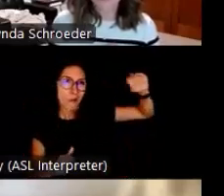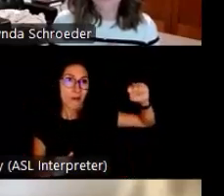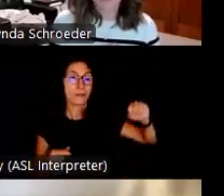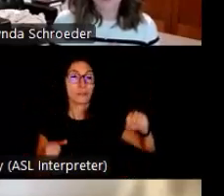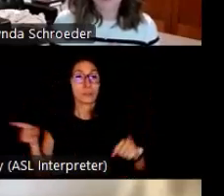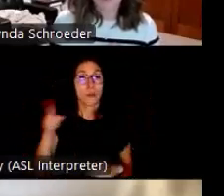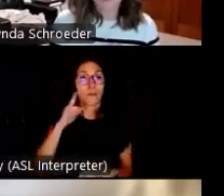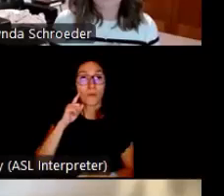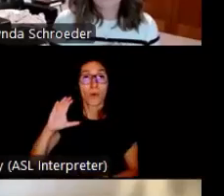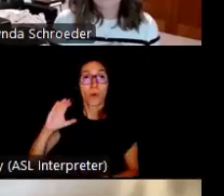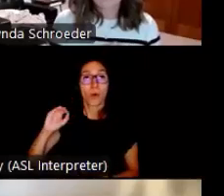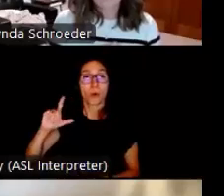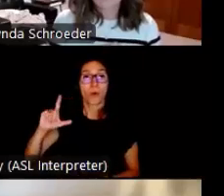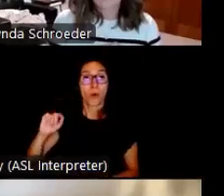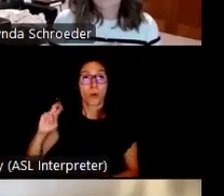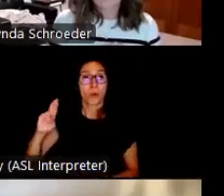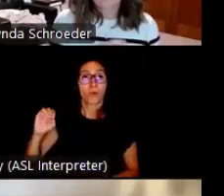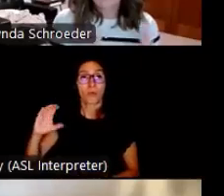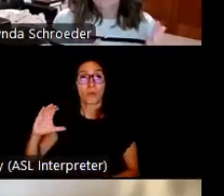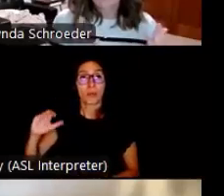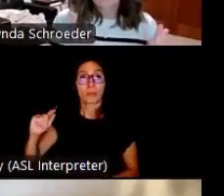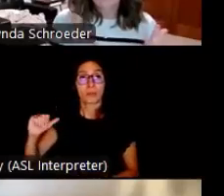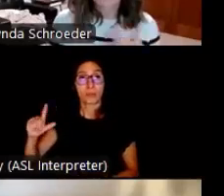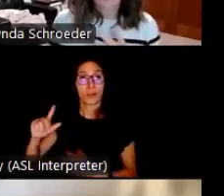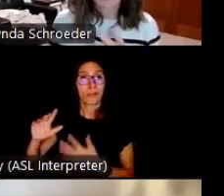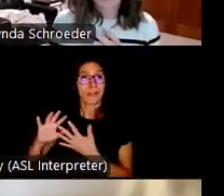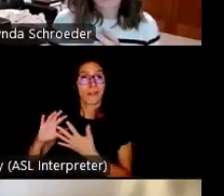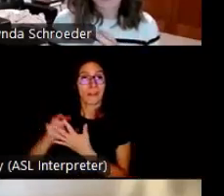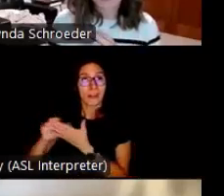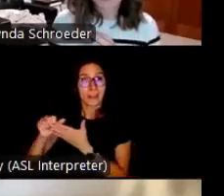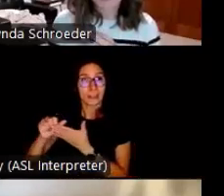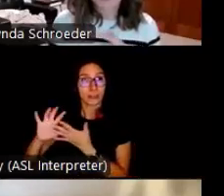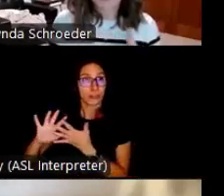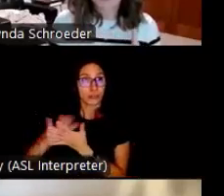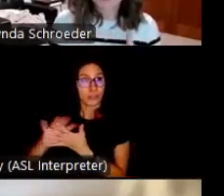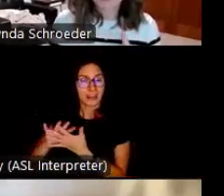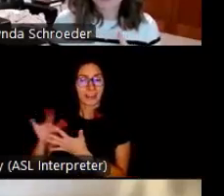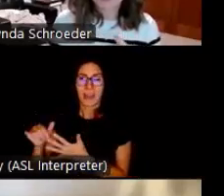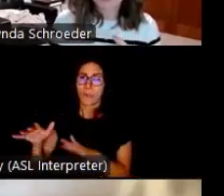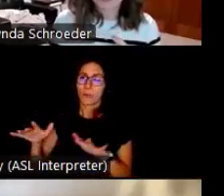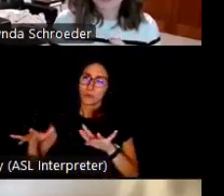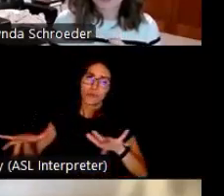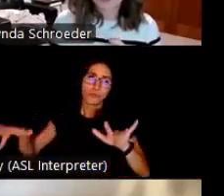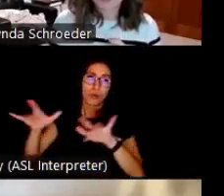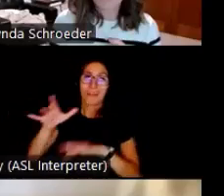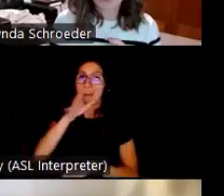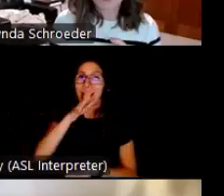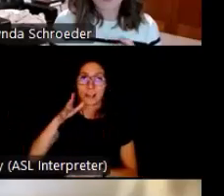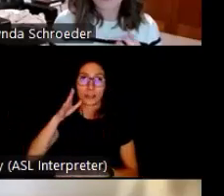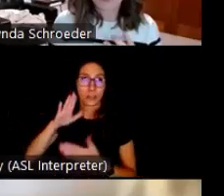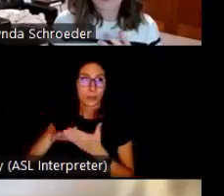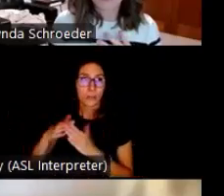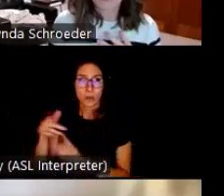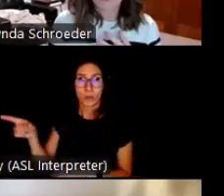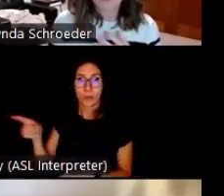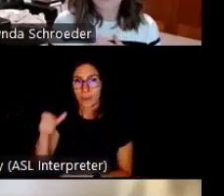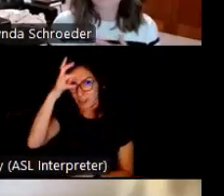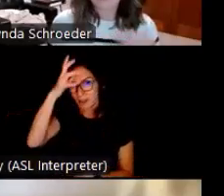We brought in-- it was in a rural agriculture community among gentlemen who found it really stigmatizing to even talk